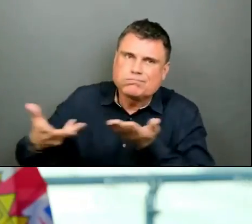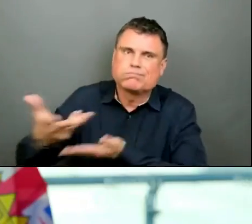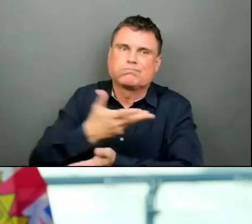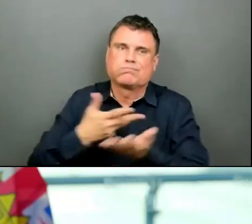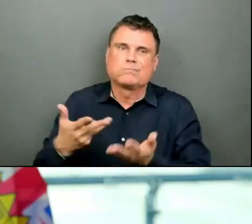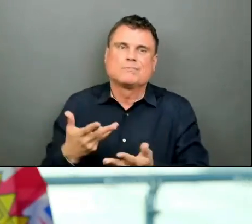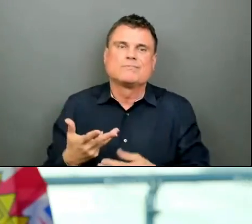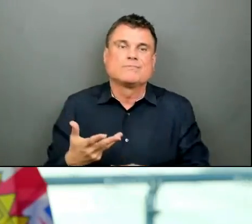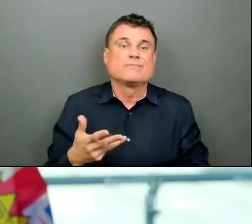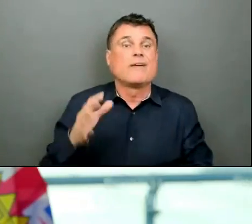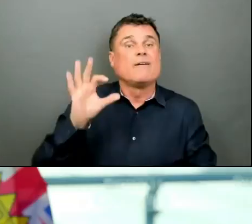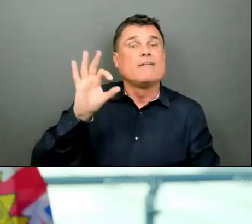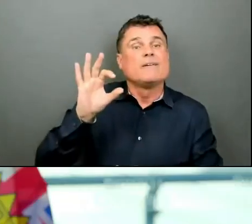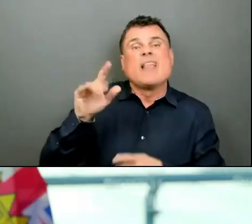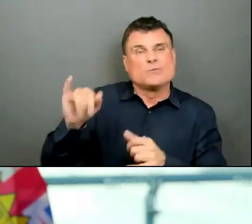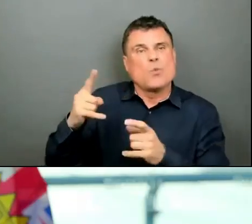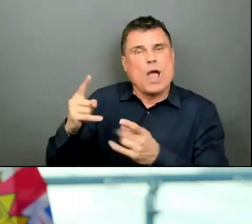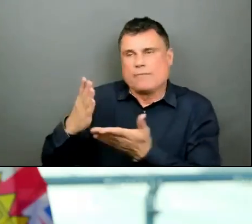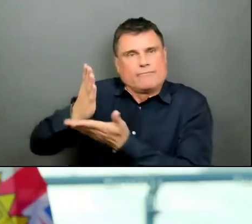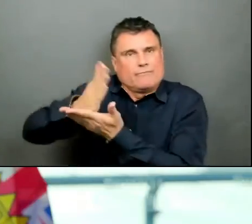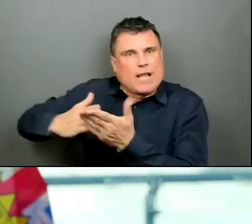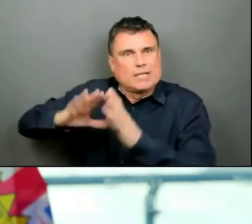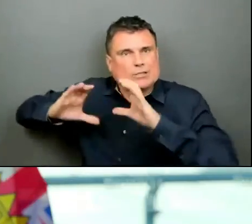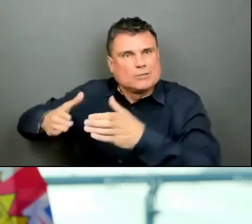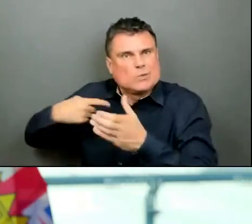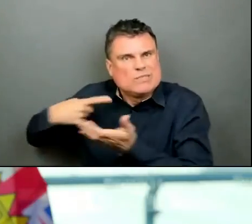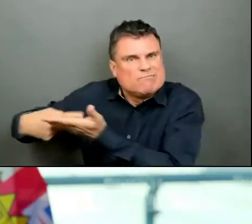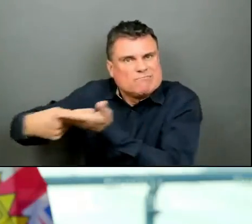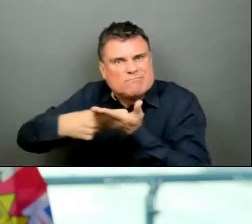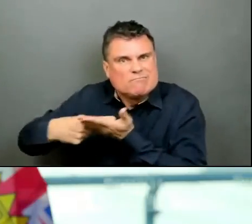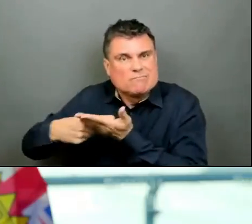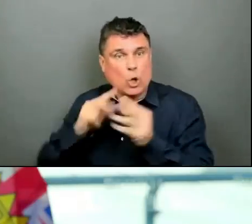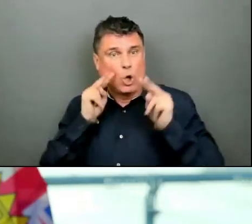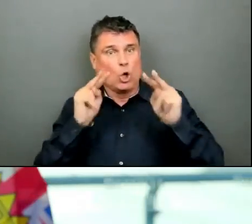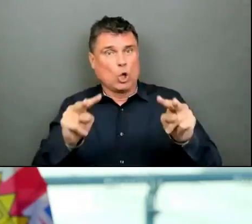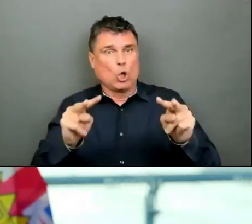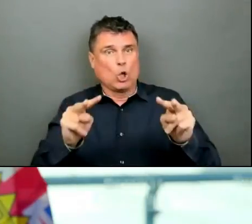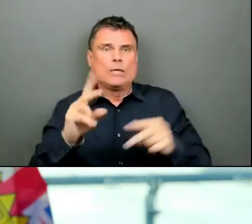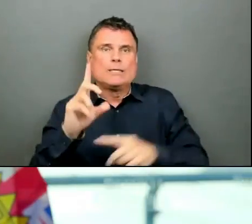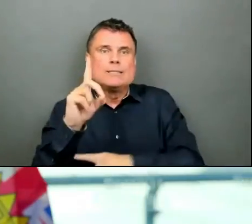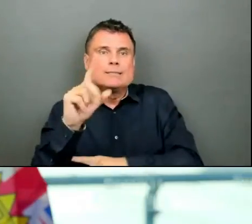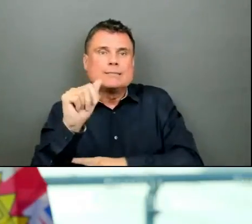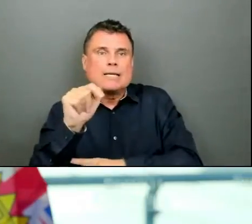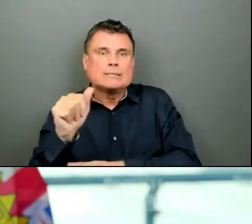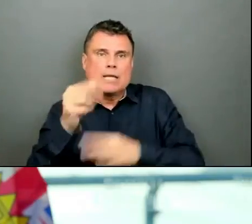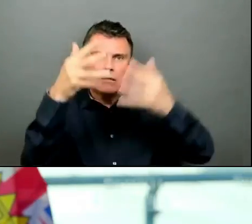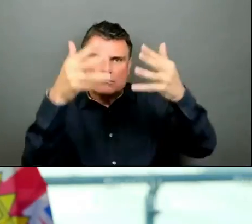jobs that we look at. We look at the data today, it is still an